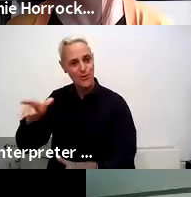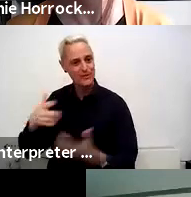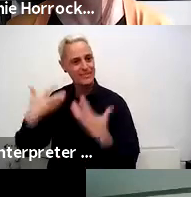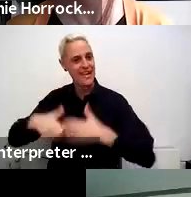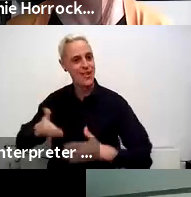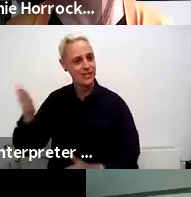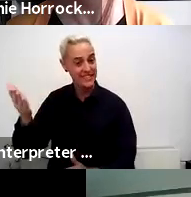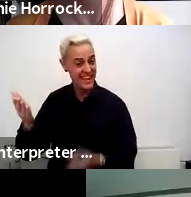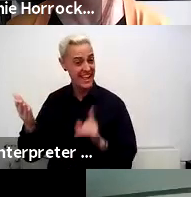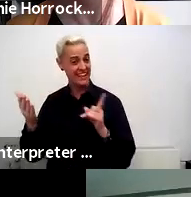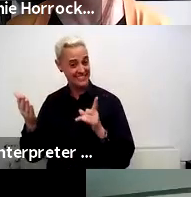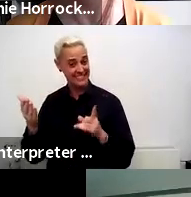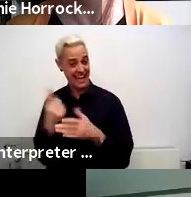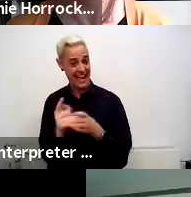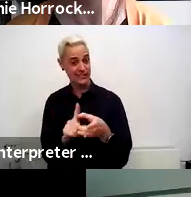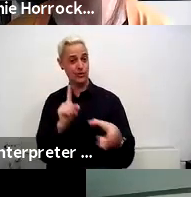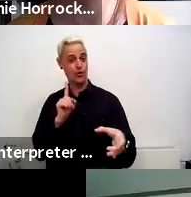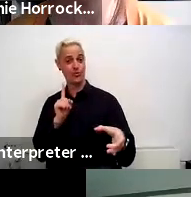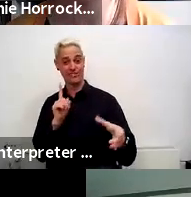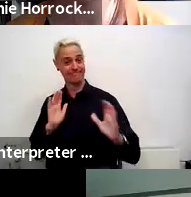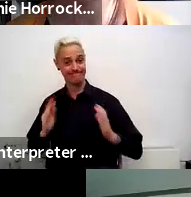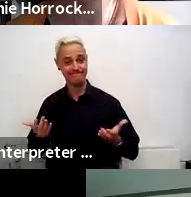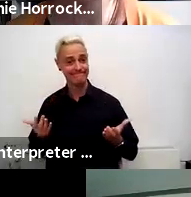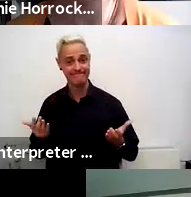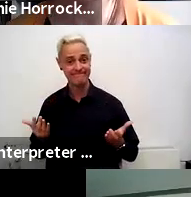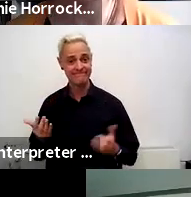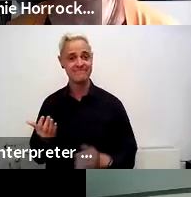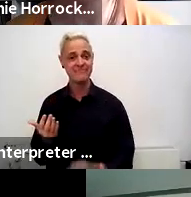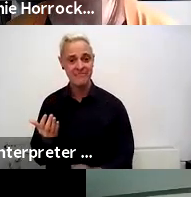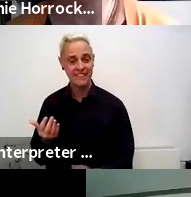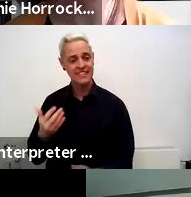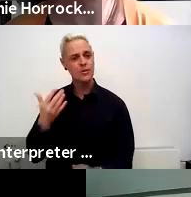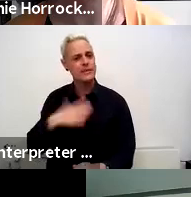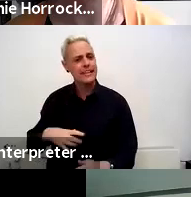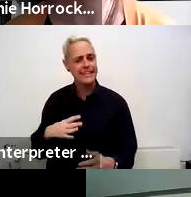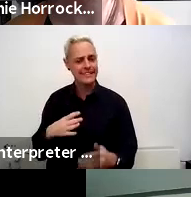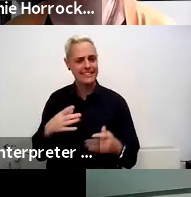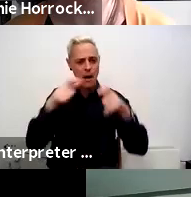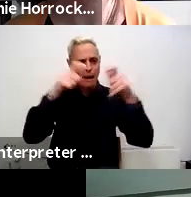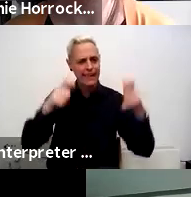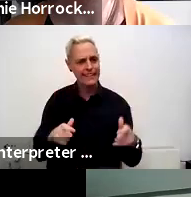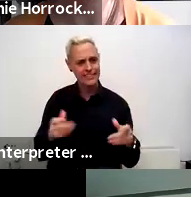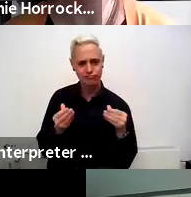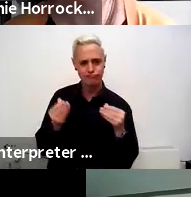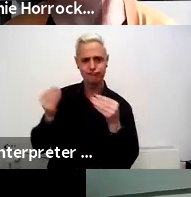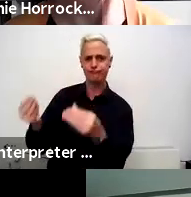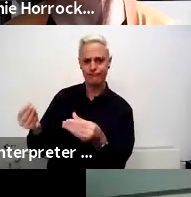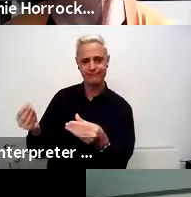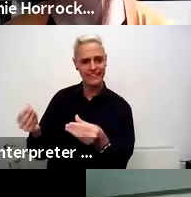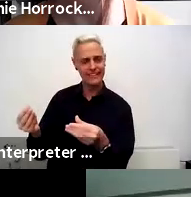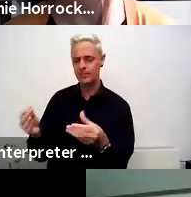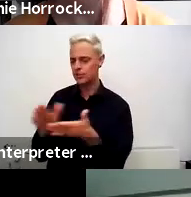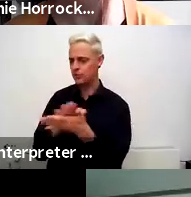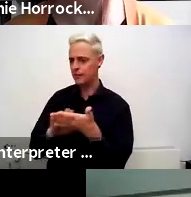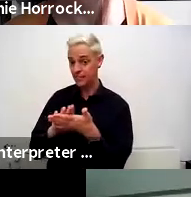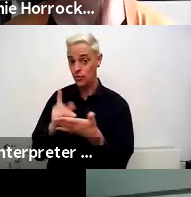But that just shows that we need packages to allow you